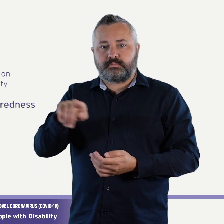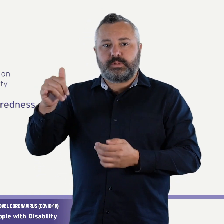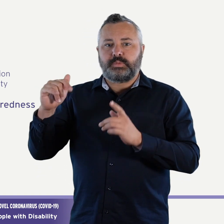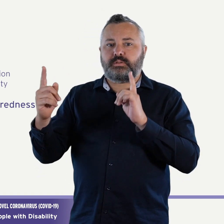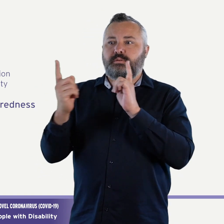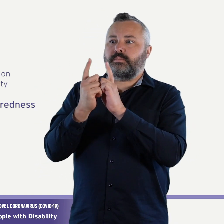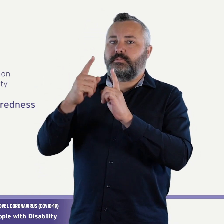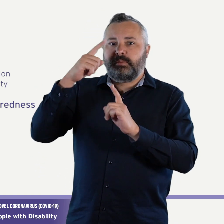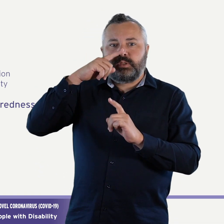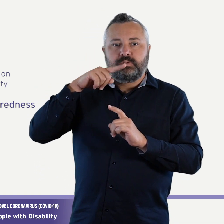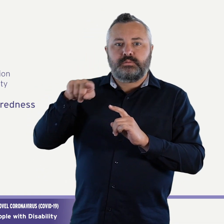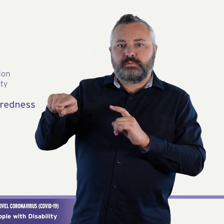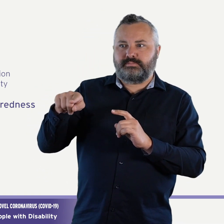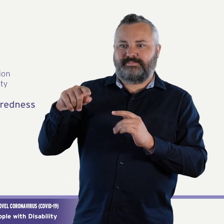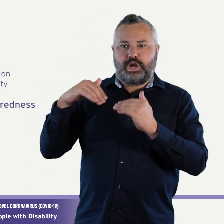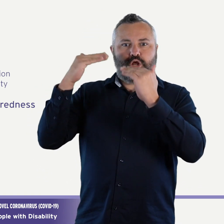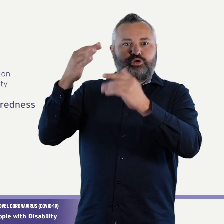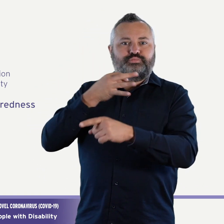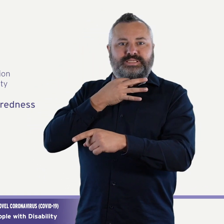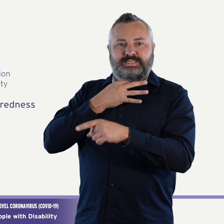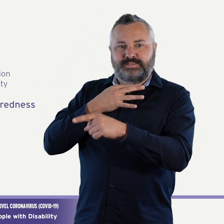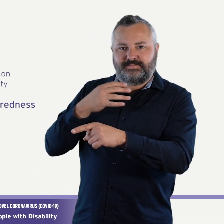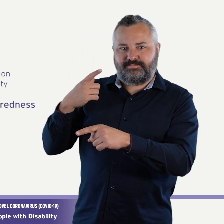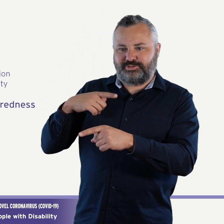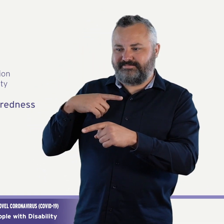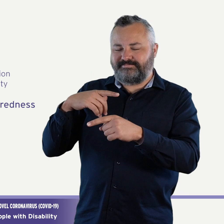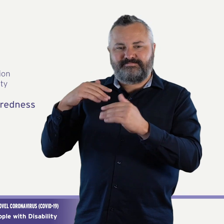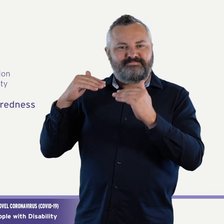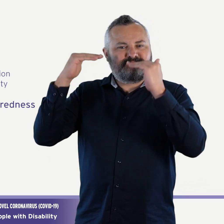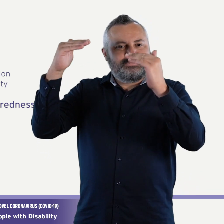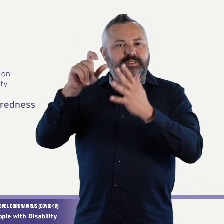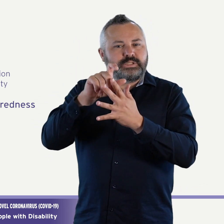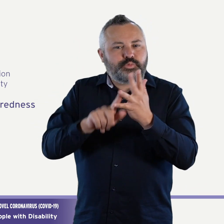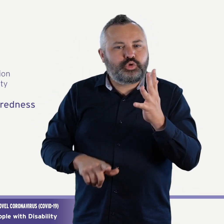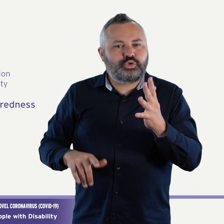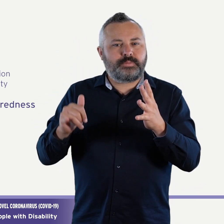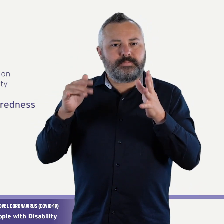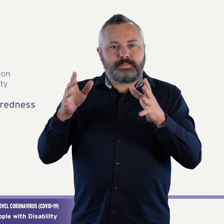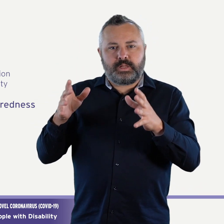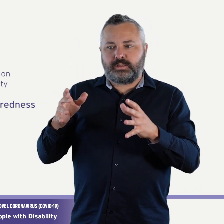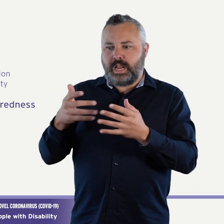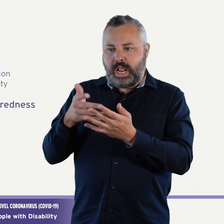Direct outreach to particularly vulnerable people who have highly complex disabilities and